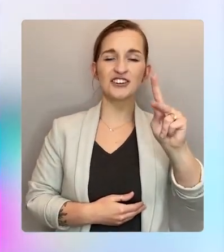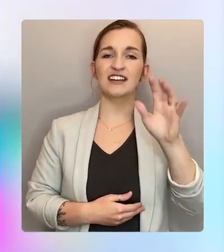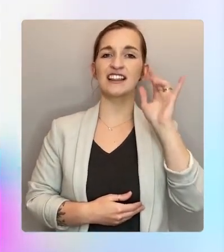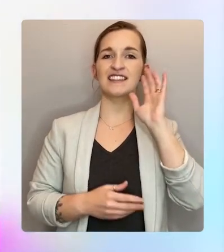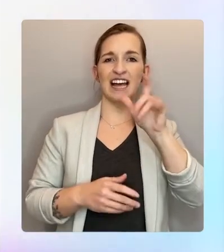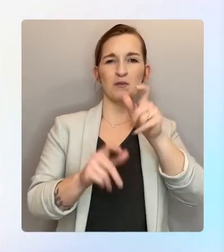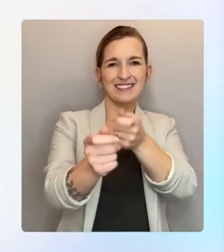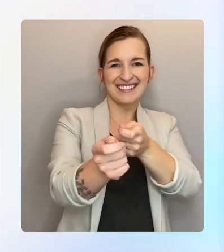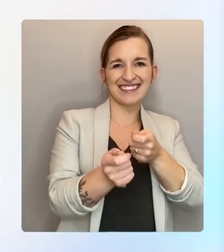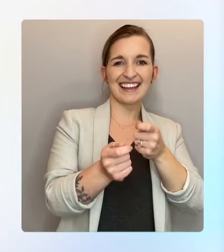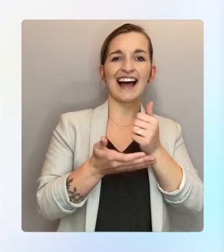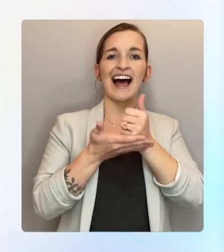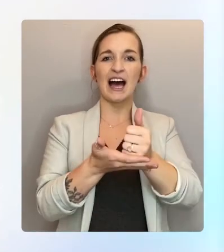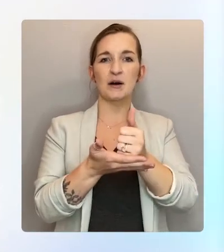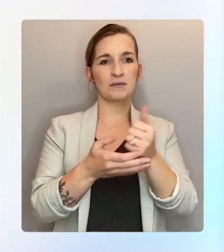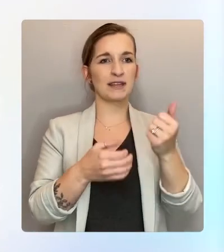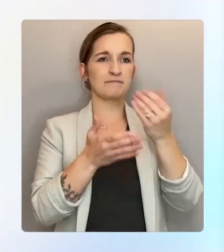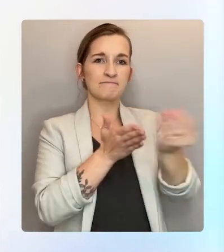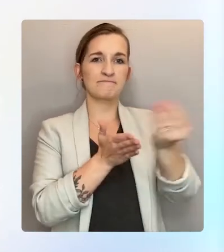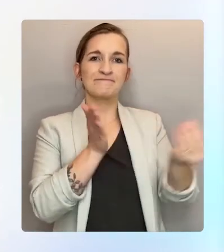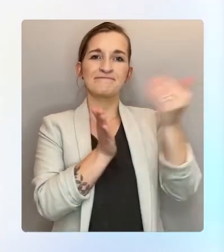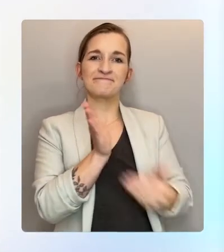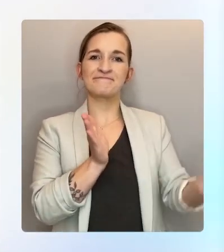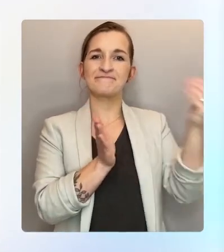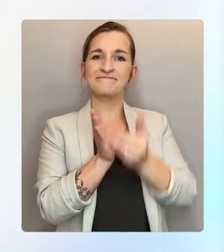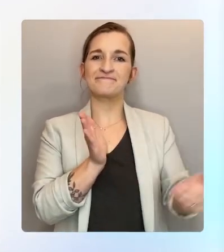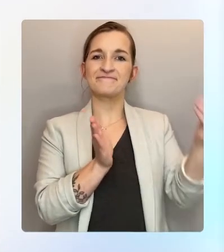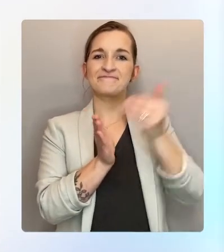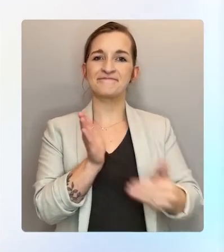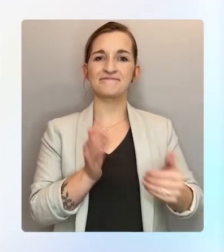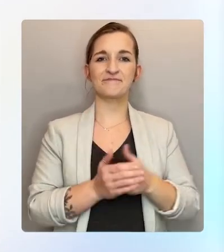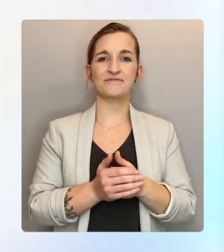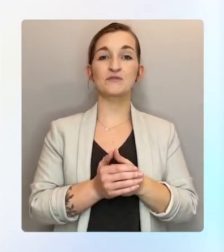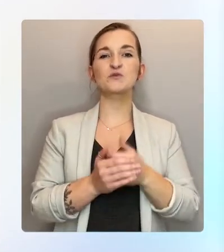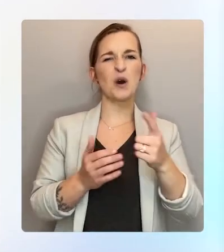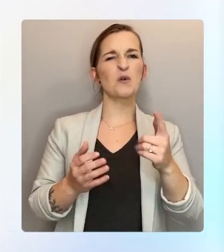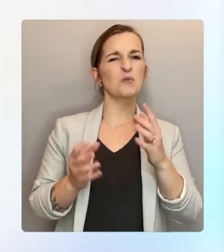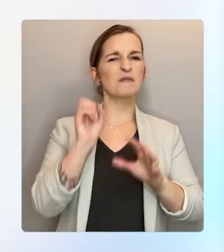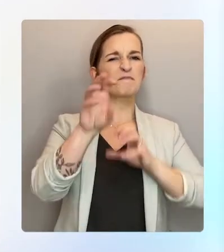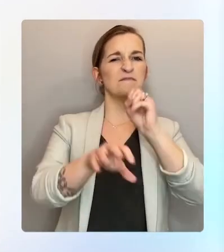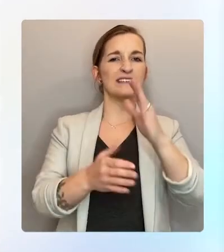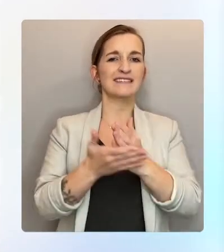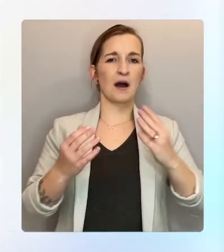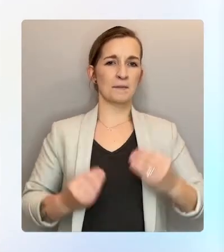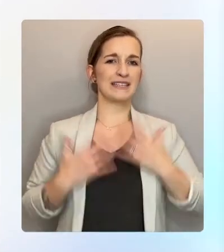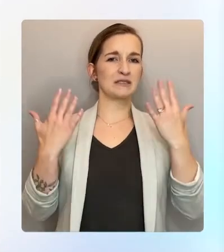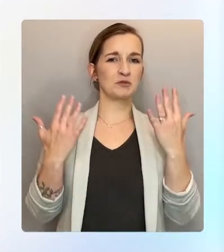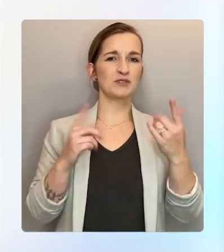Since it might be helpful to have some inspiration, here's what we've seen work well for some other developers.